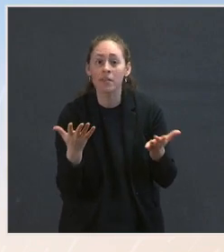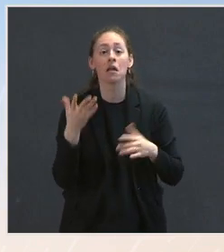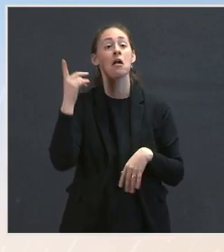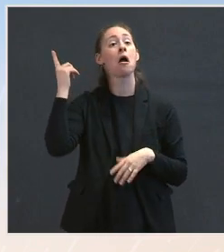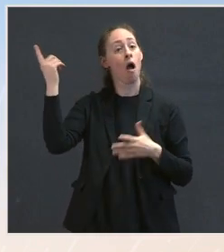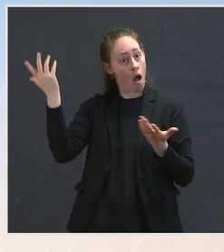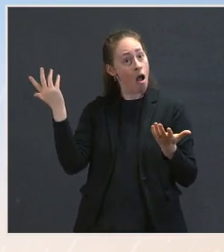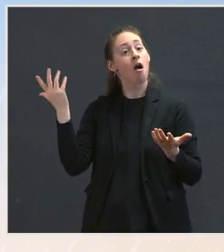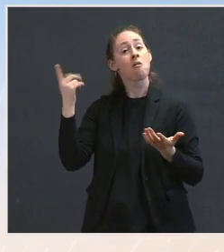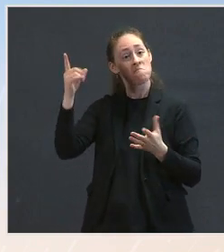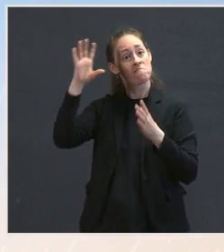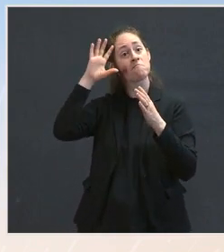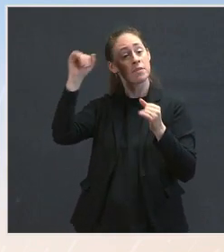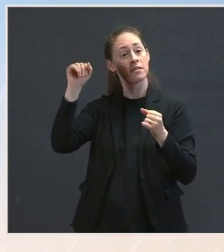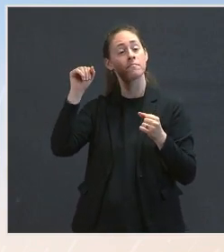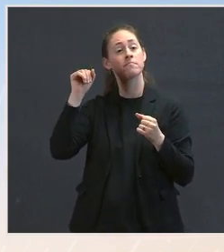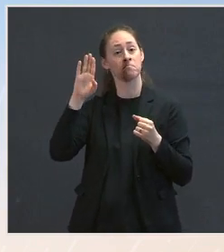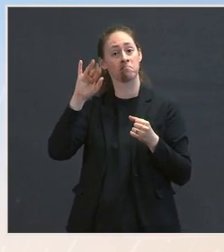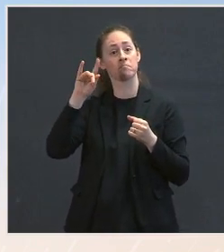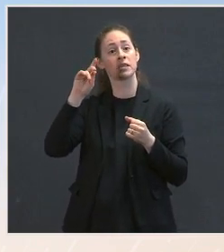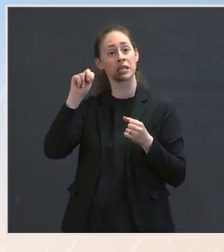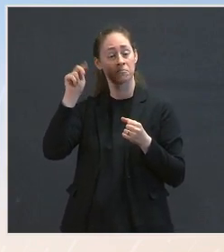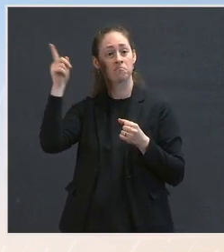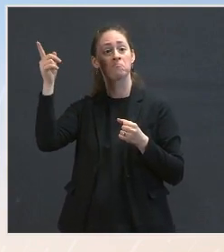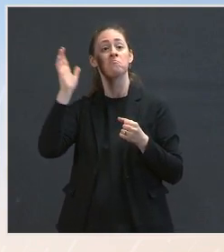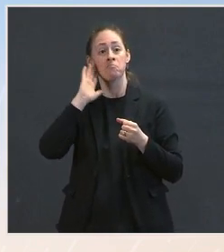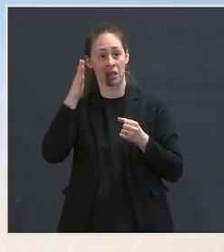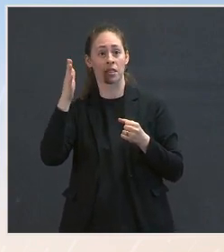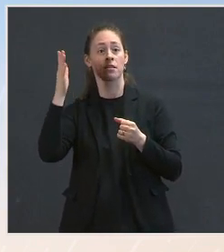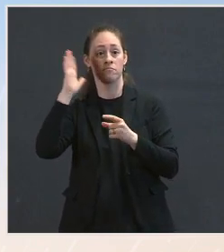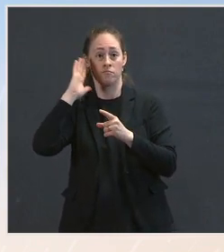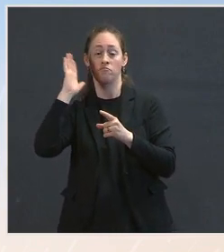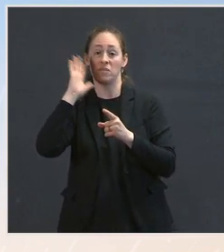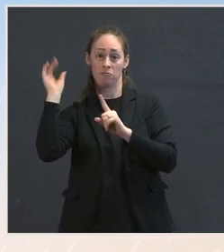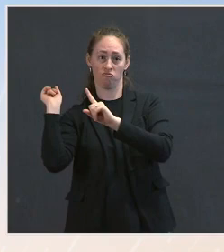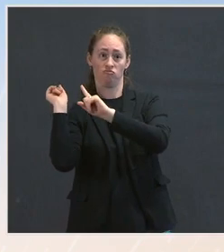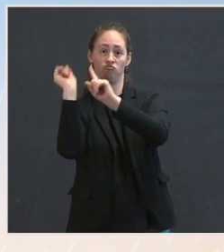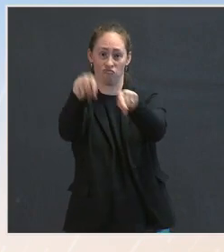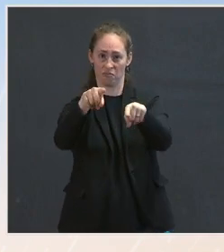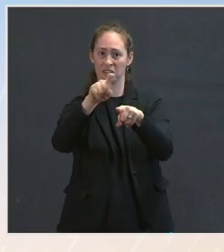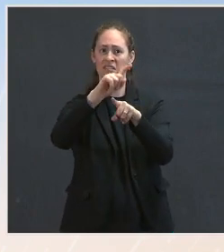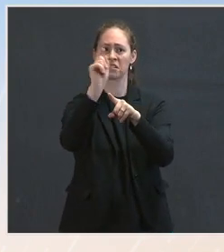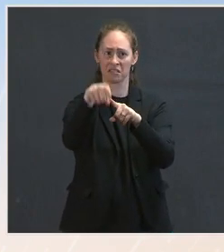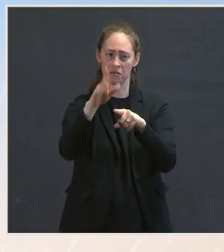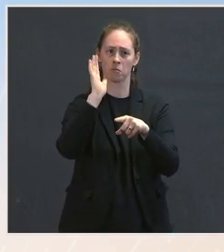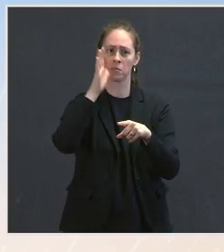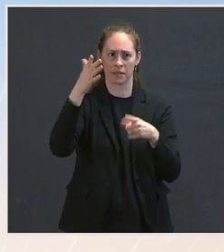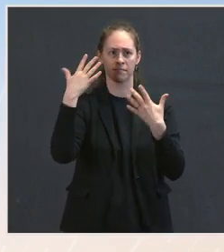with us to Texas -- with the President to Texas. There are some limitations on space available,